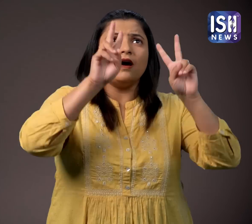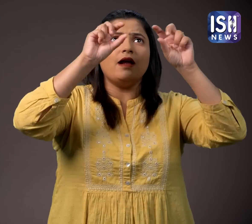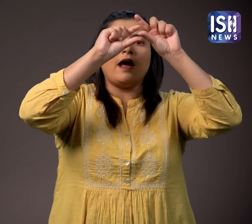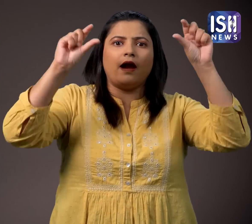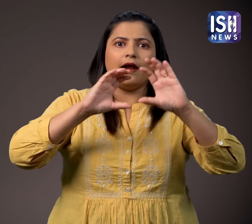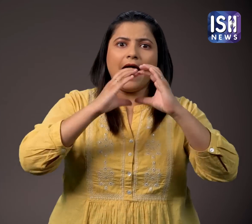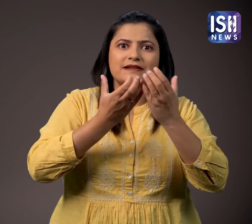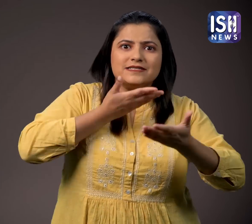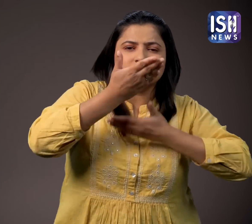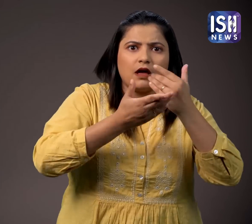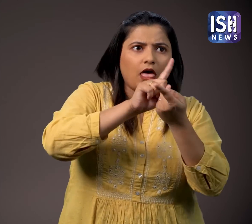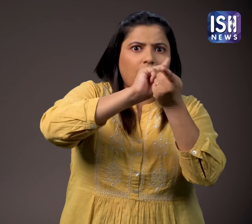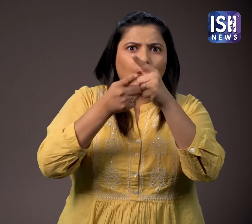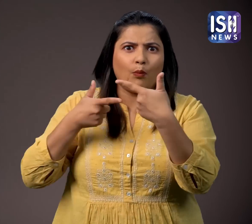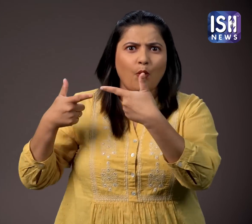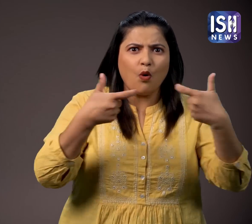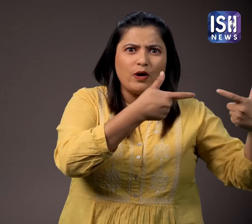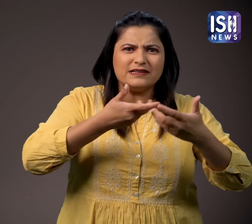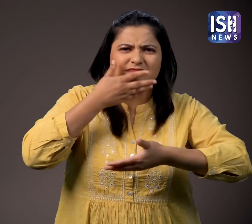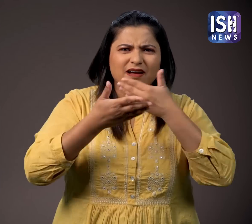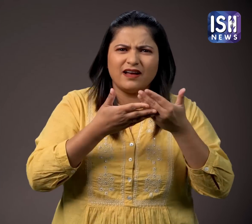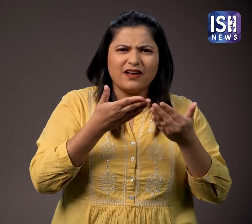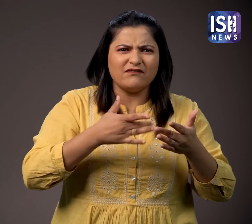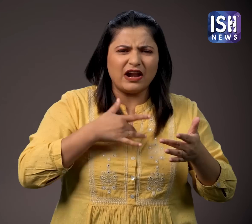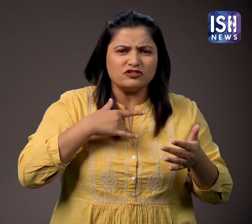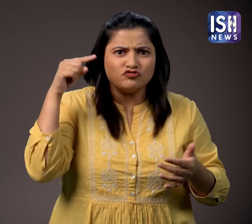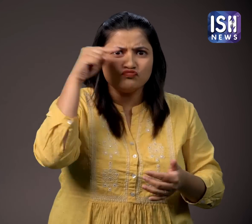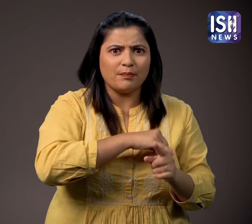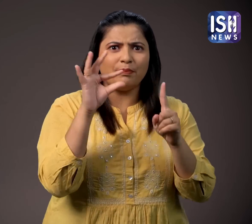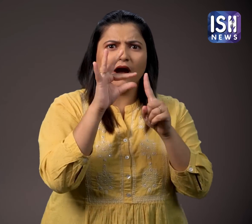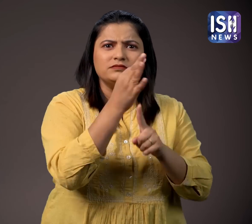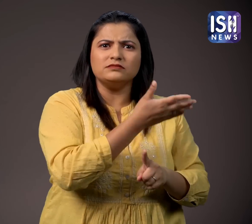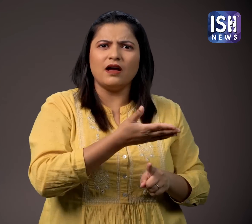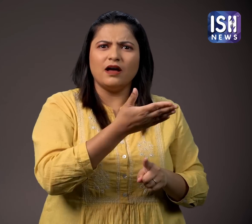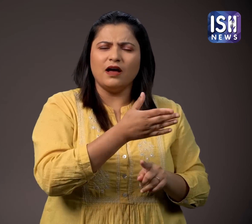Classrooms becoming war rooms, is too shameful for Pakistan.